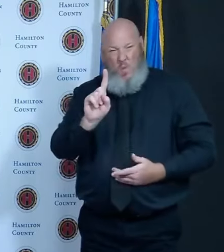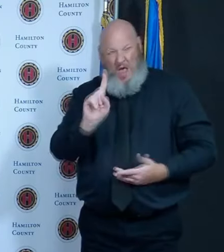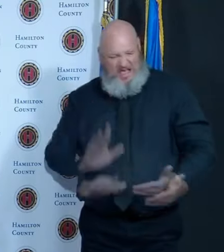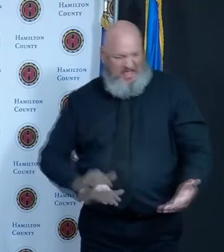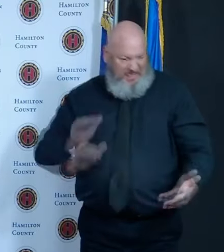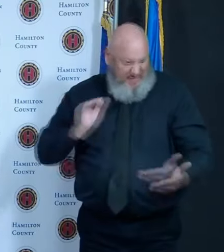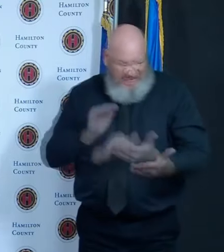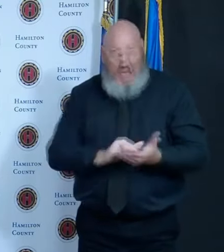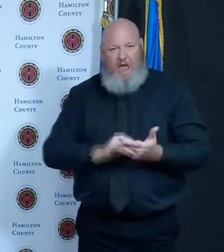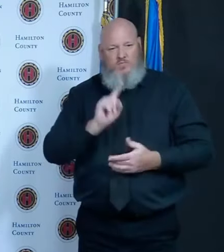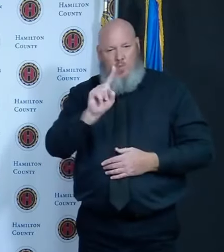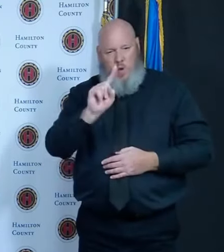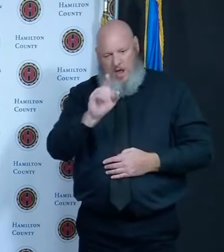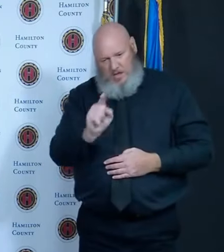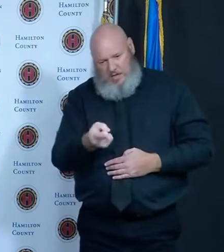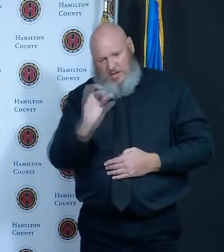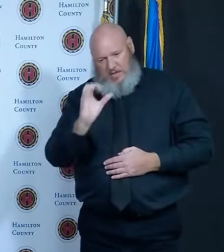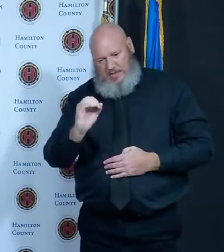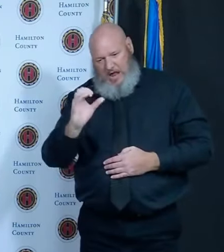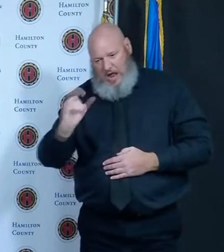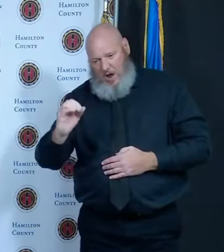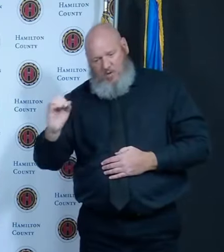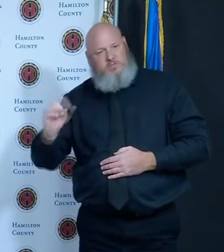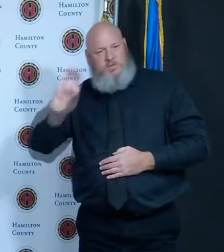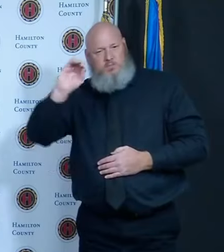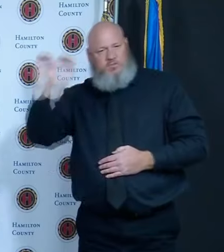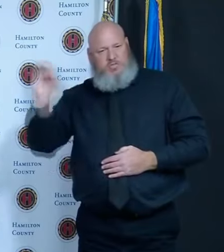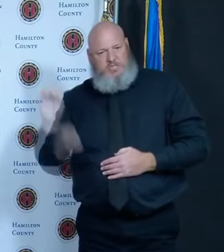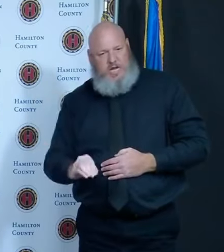businesses who can't deliver the services and not only for the people who